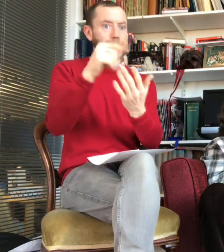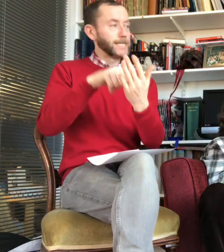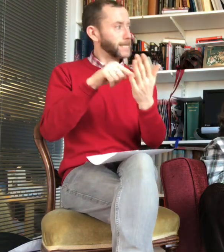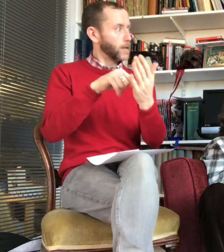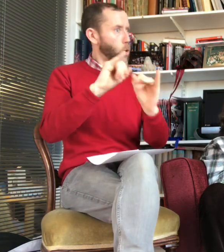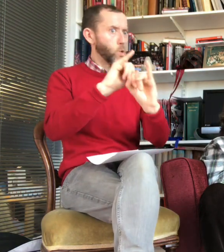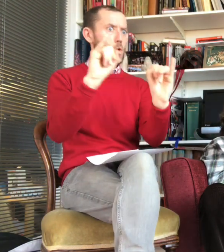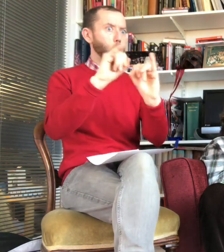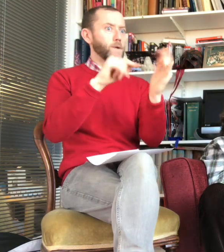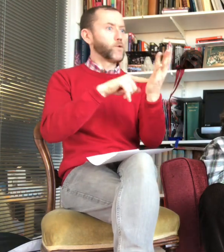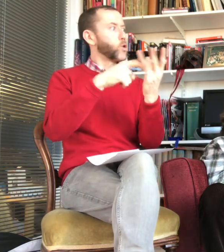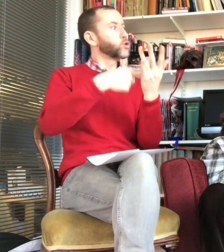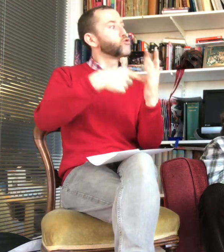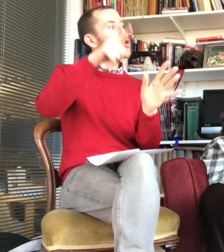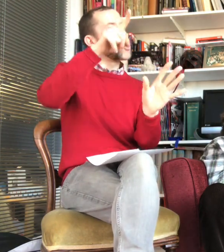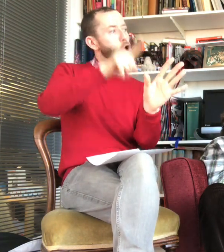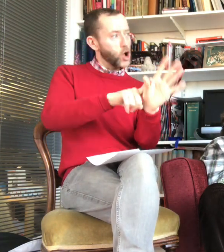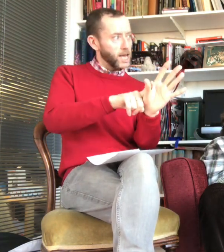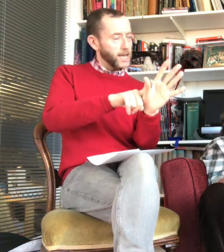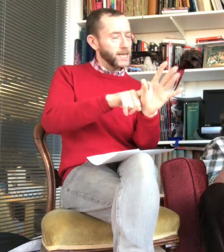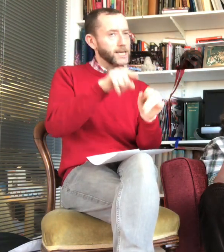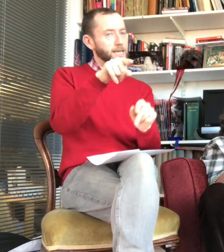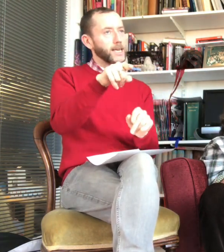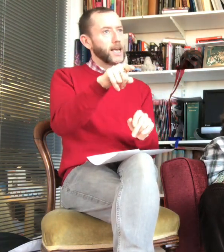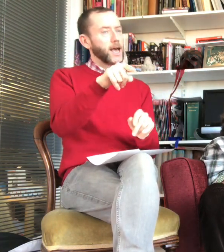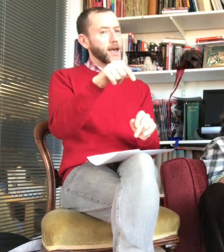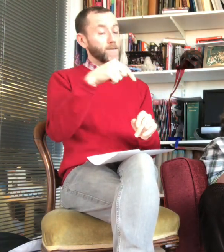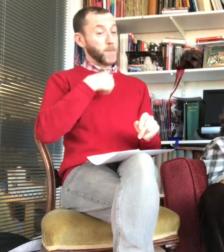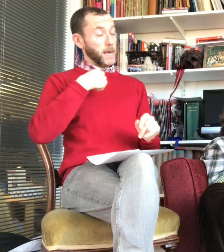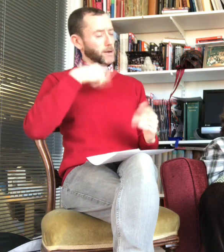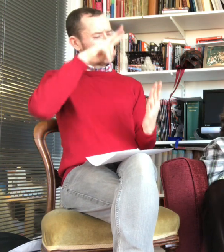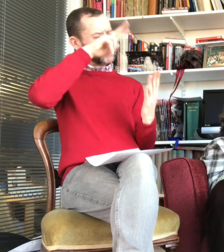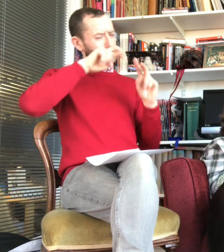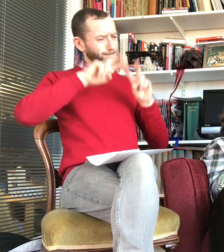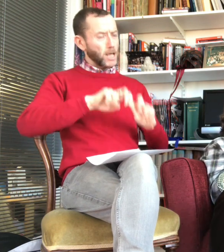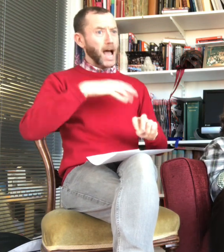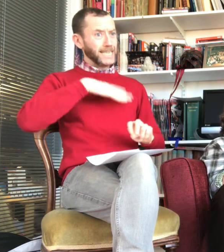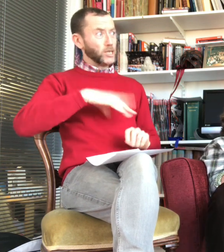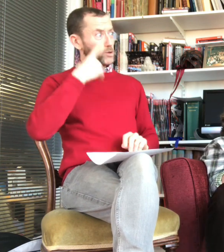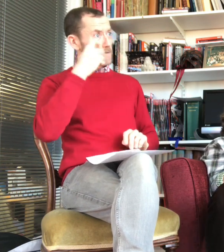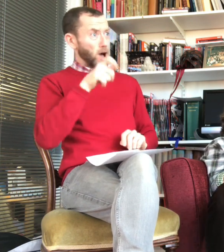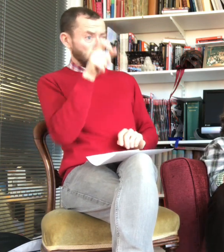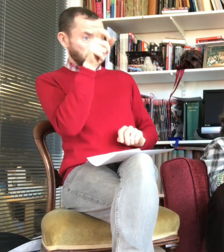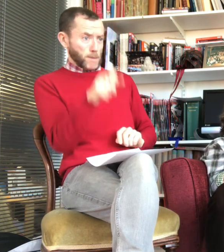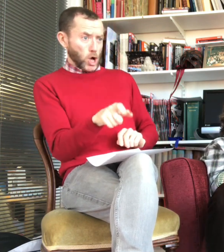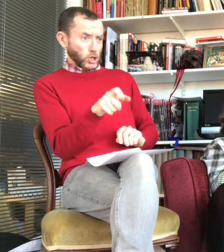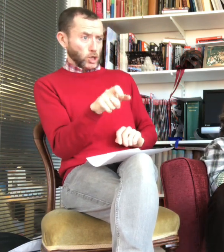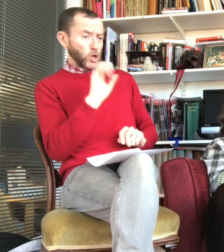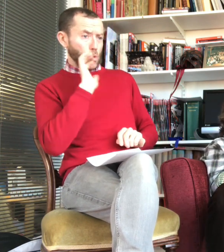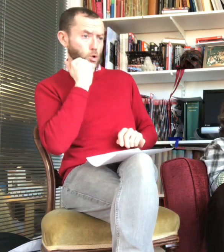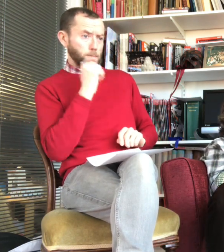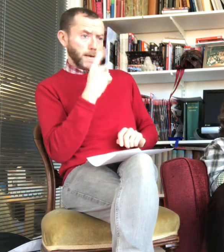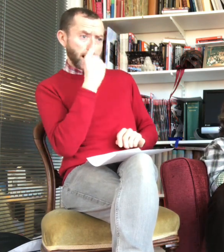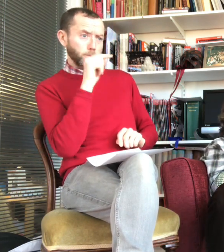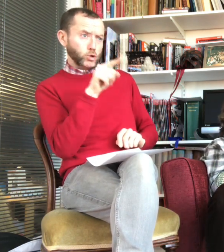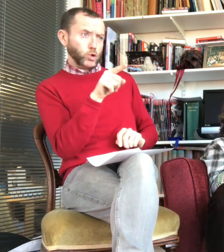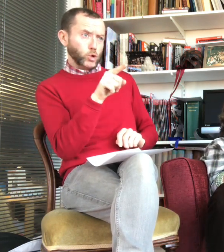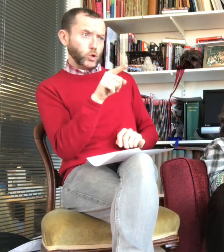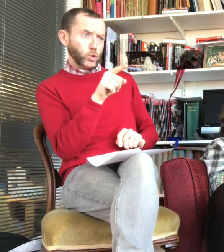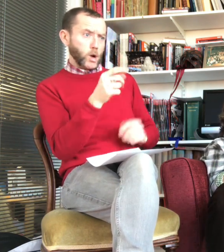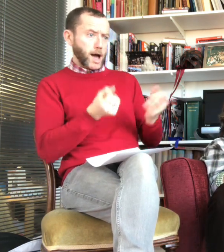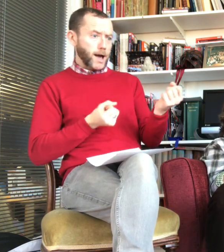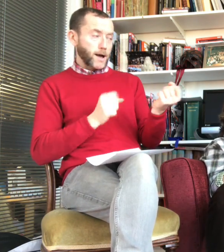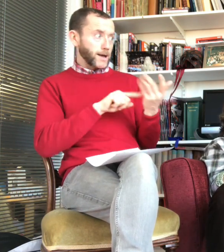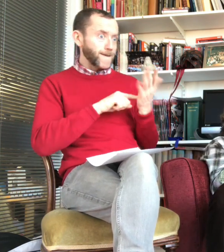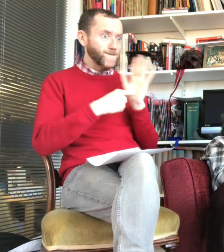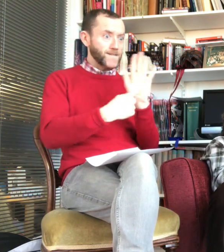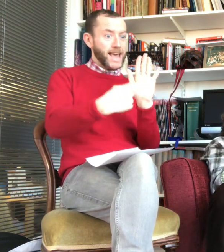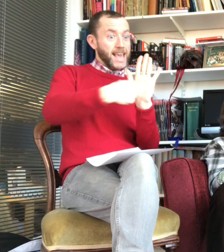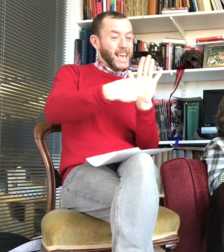I needed to find somebody who would be able to convey both that need and that